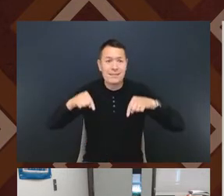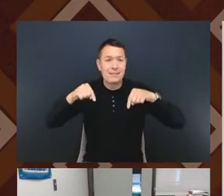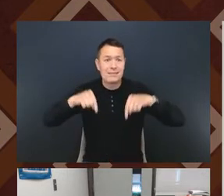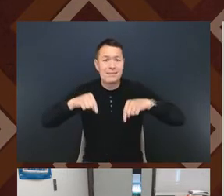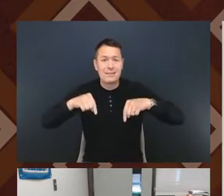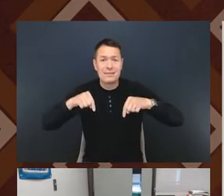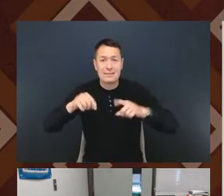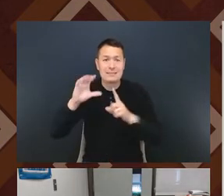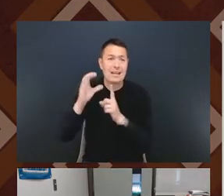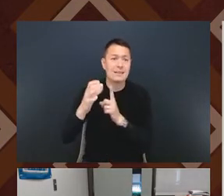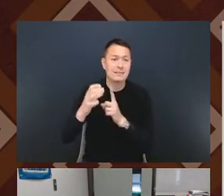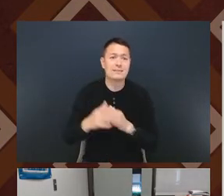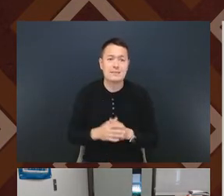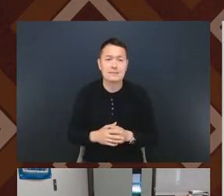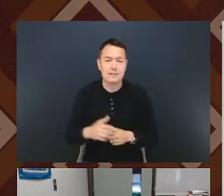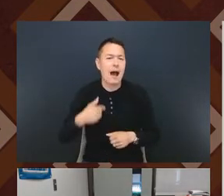I, I can remember back about it